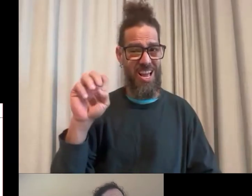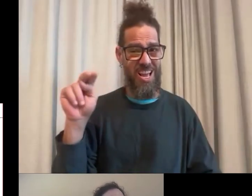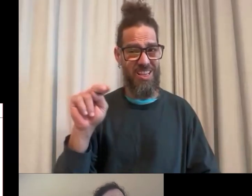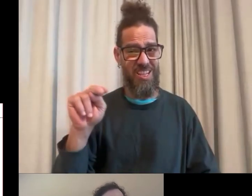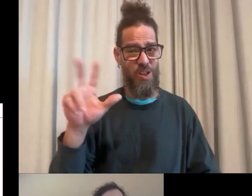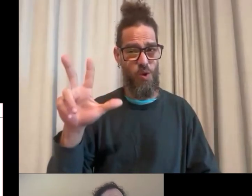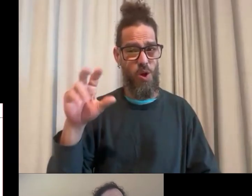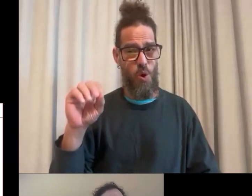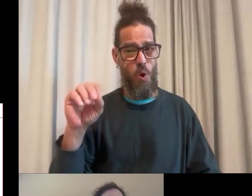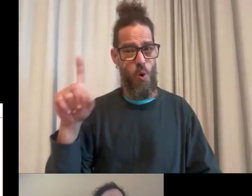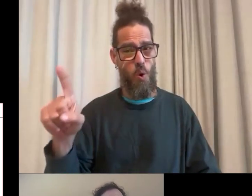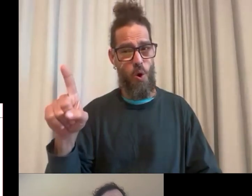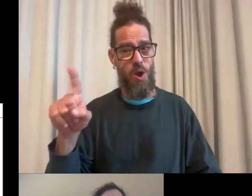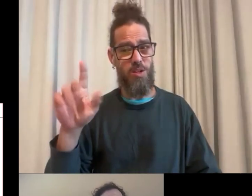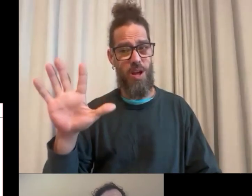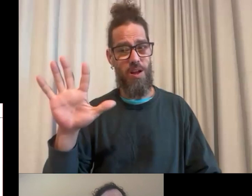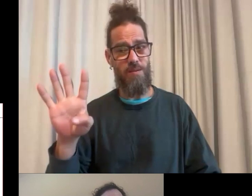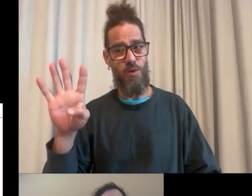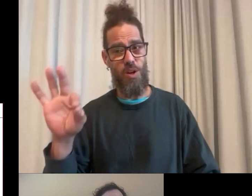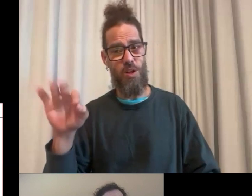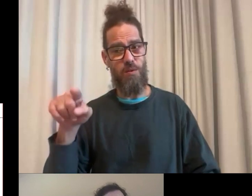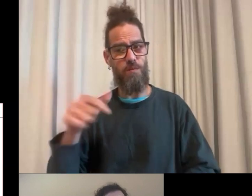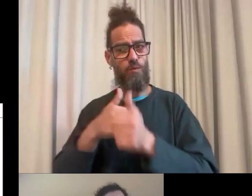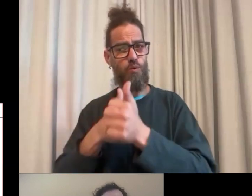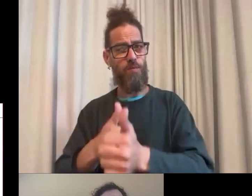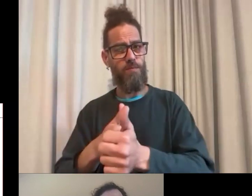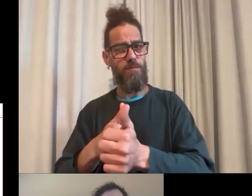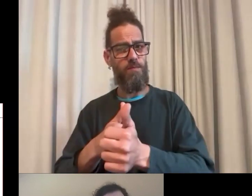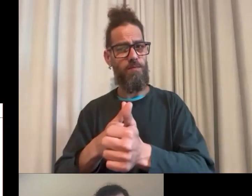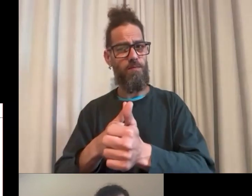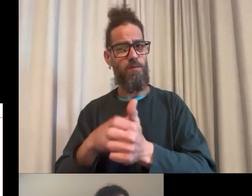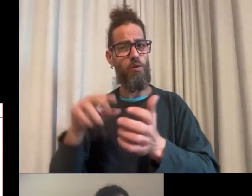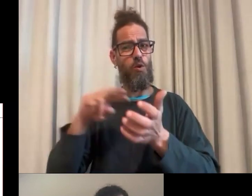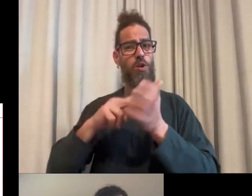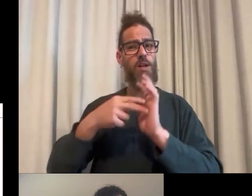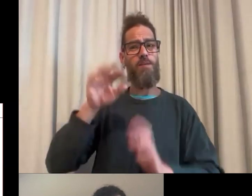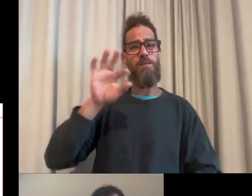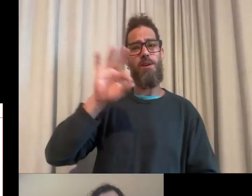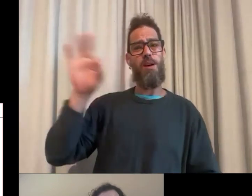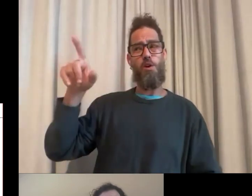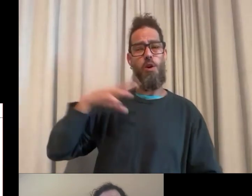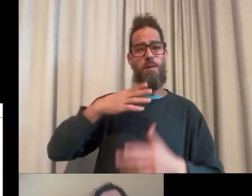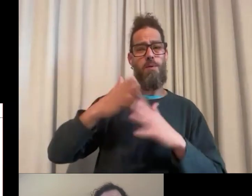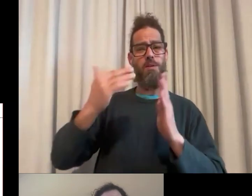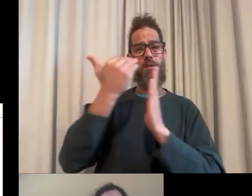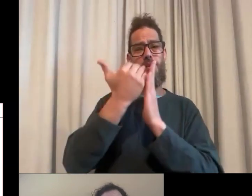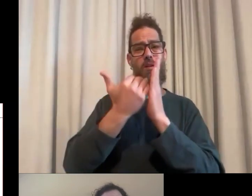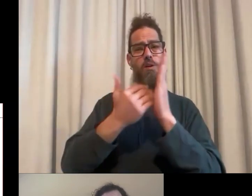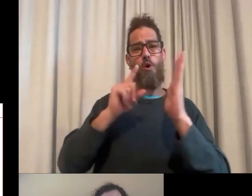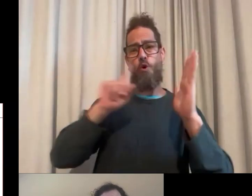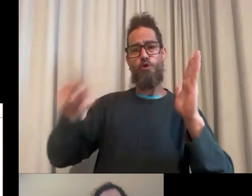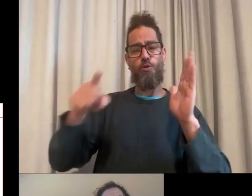EN 301 549 conformance by federal government